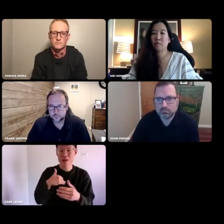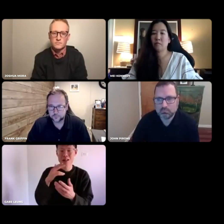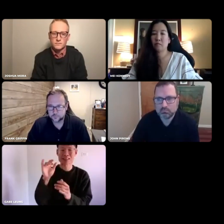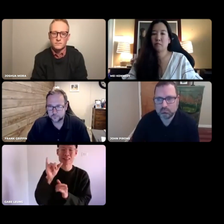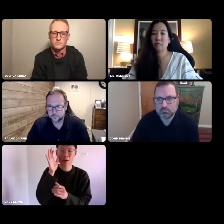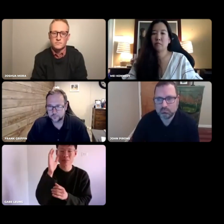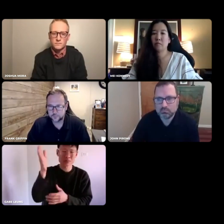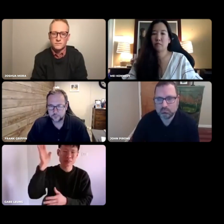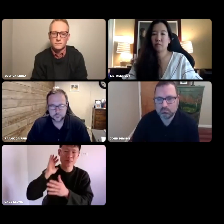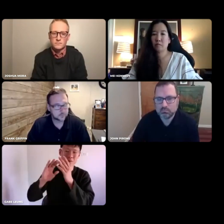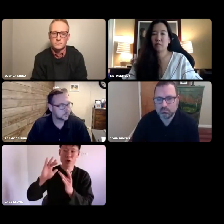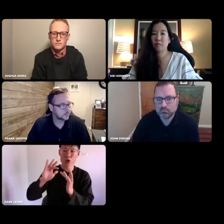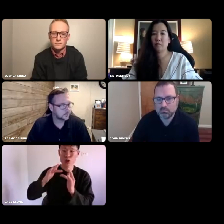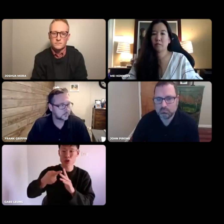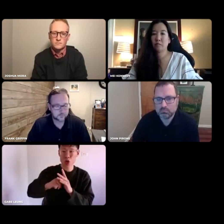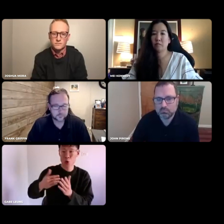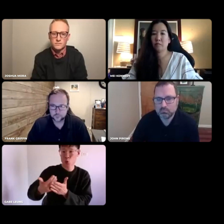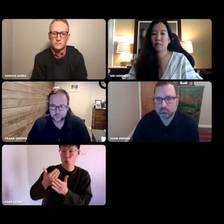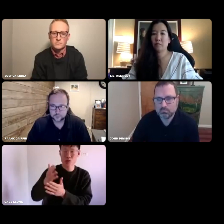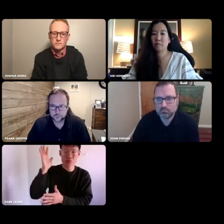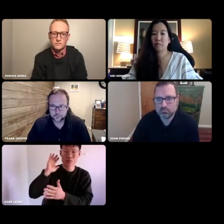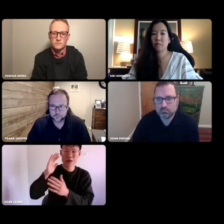have interaction with other peers.